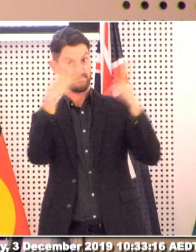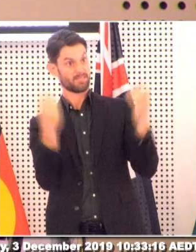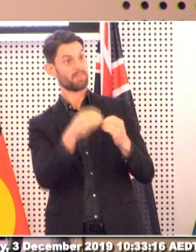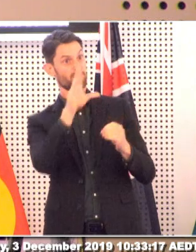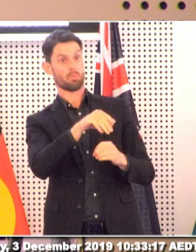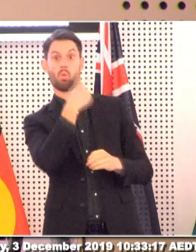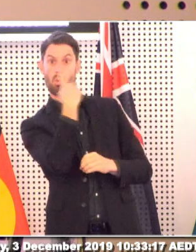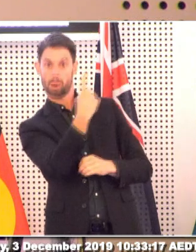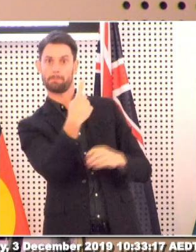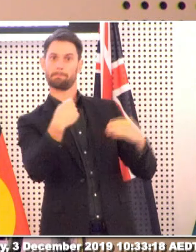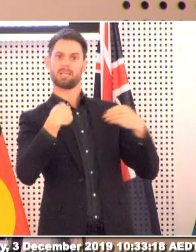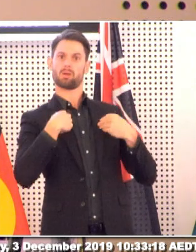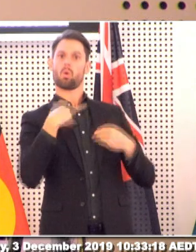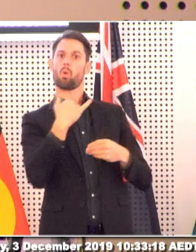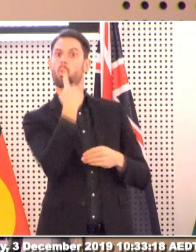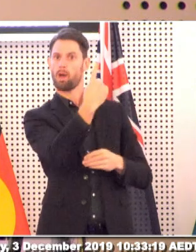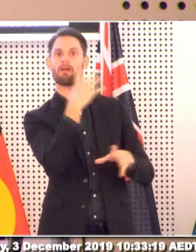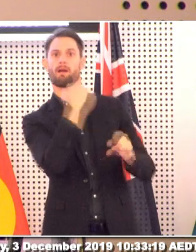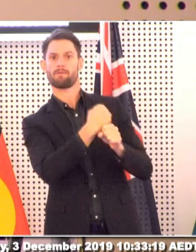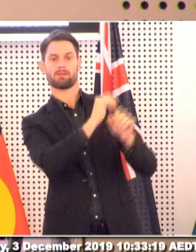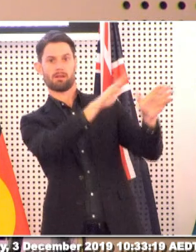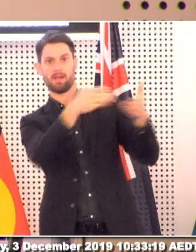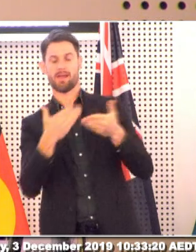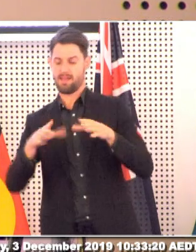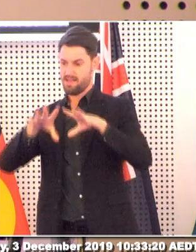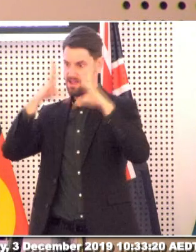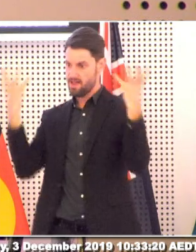runs, manages the house, and who provides the support services.